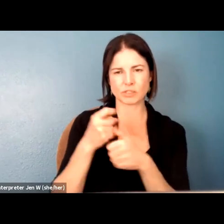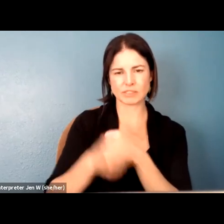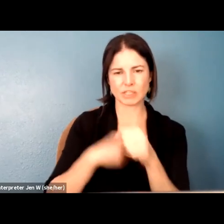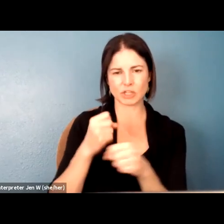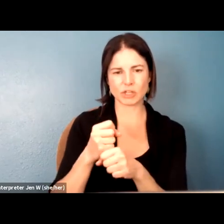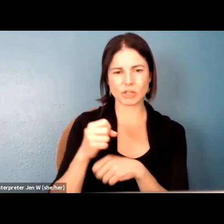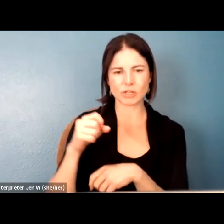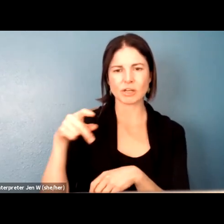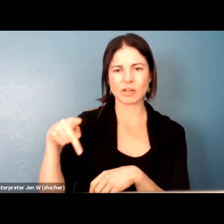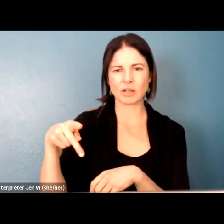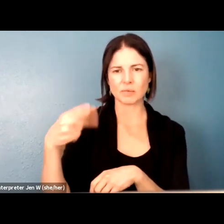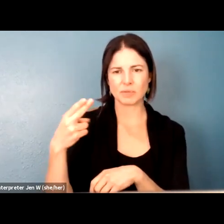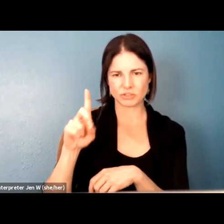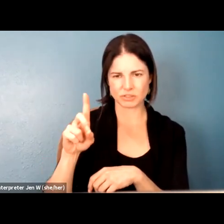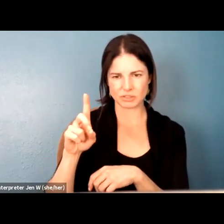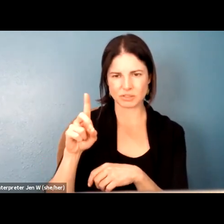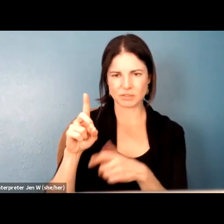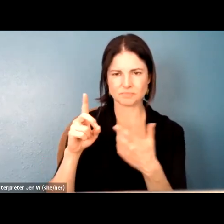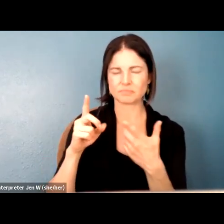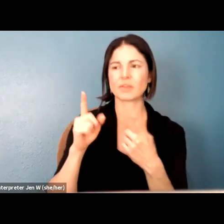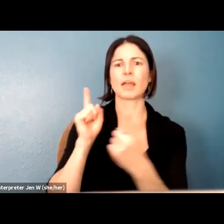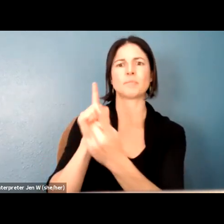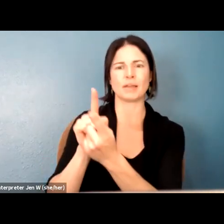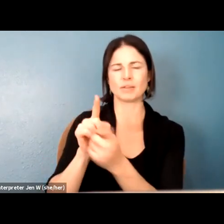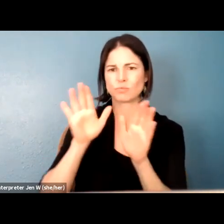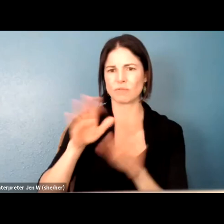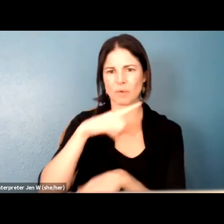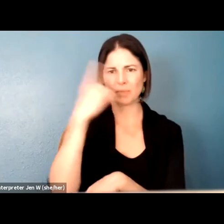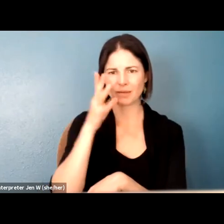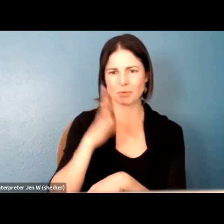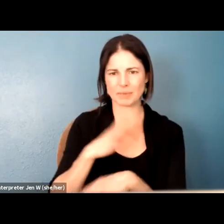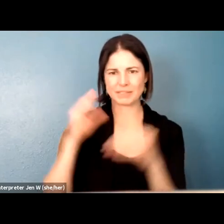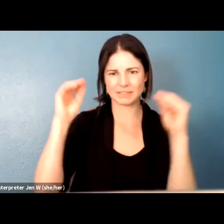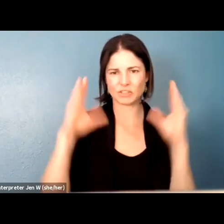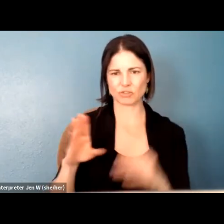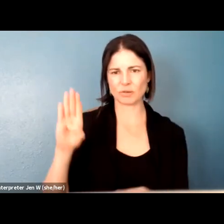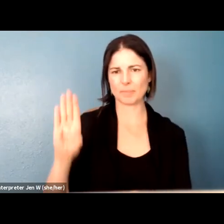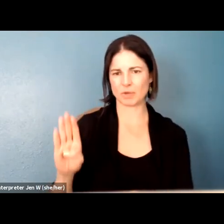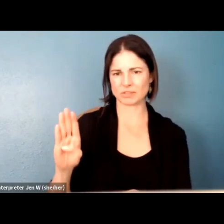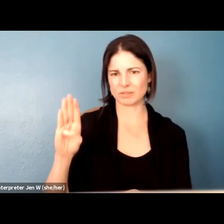wonderful black woman teacher in Boston. And she had gotten into